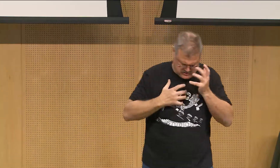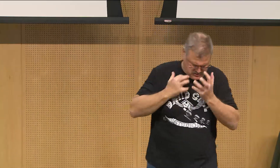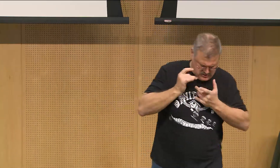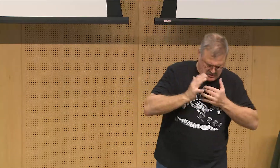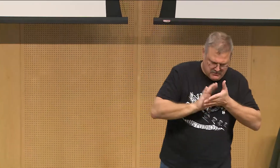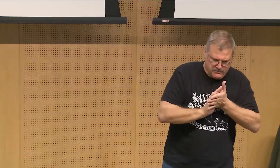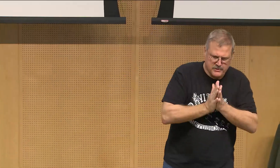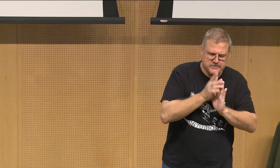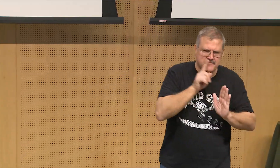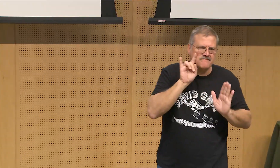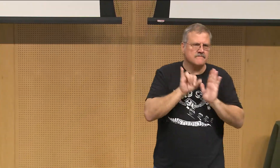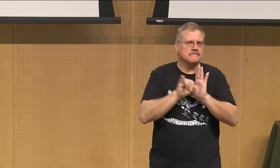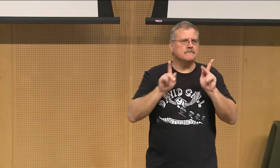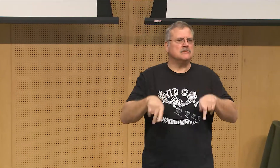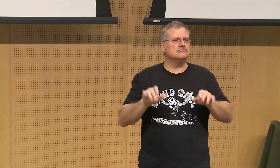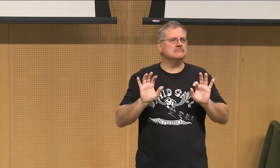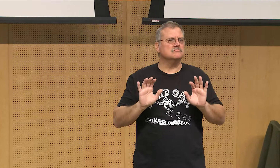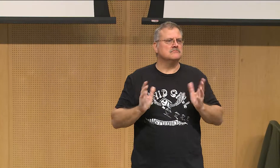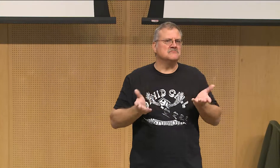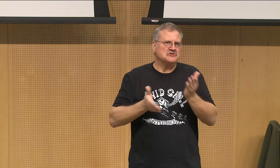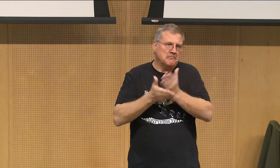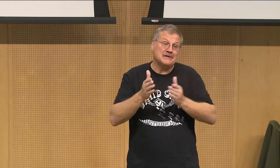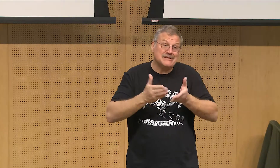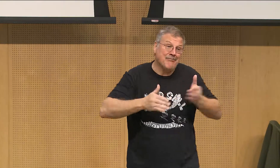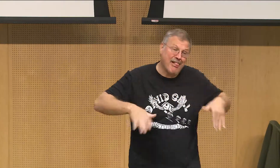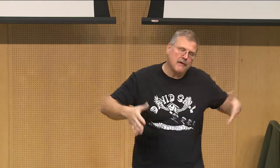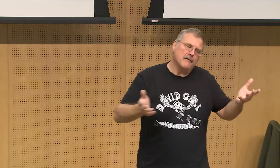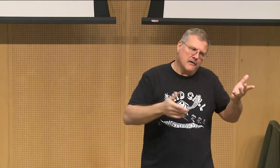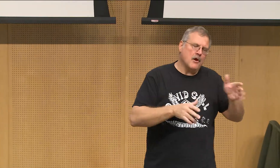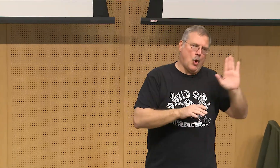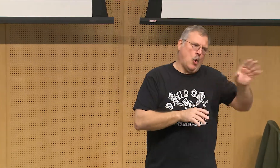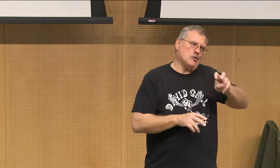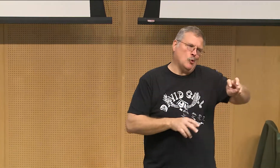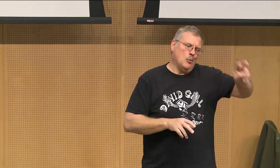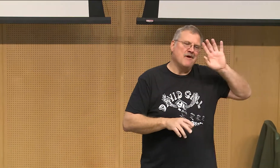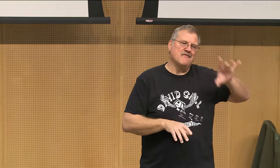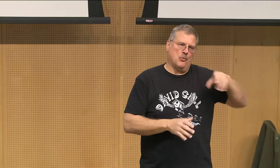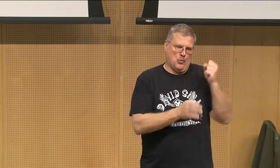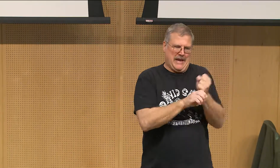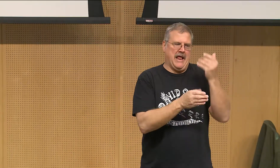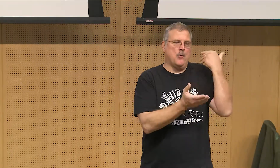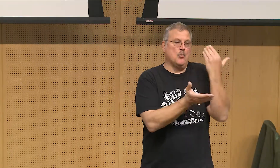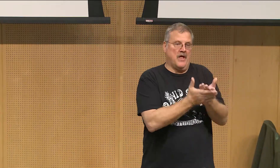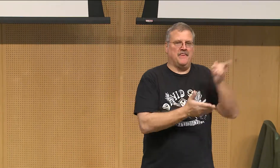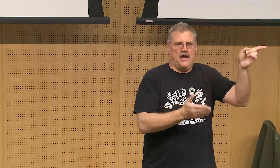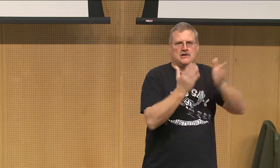"Oh. There's other Deaf people like me," and they develop their Deaf identity, and it can be much like a butterfly